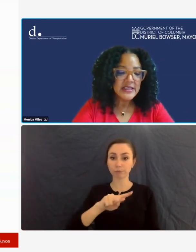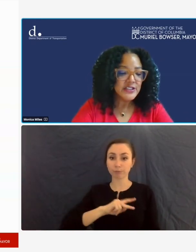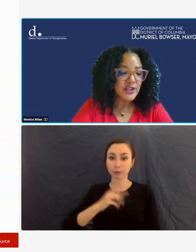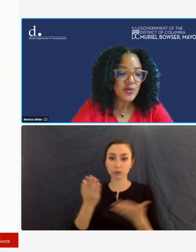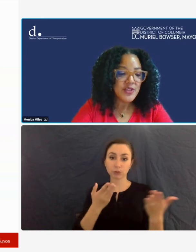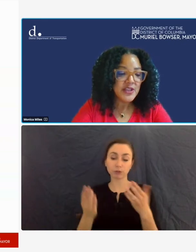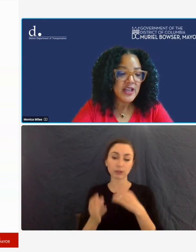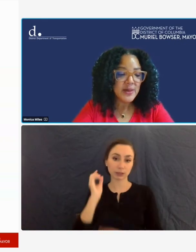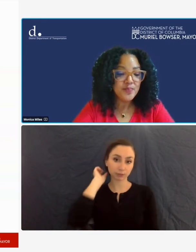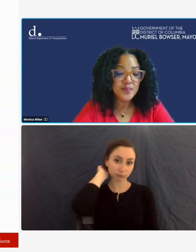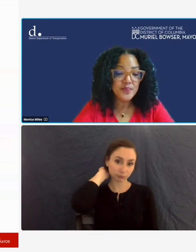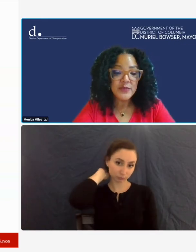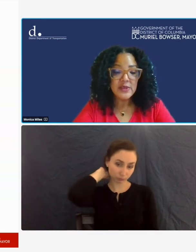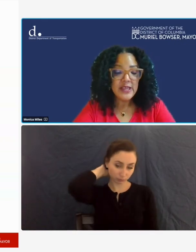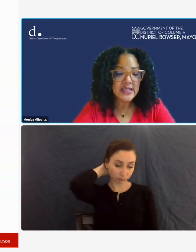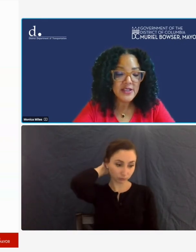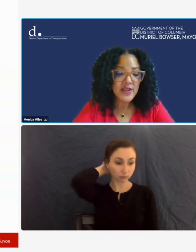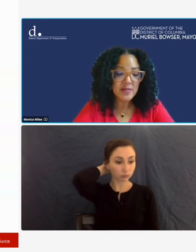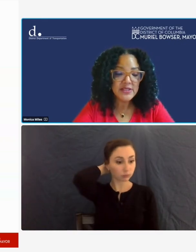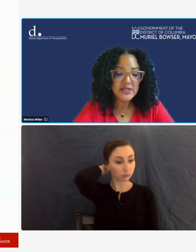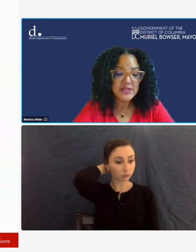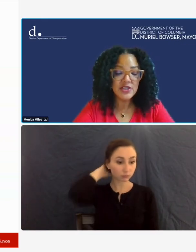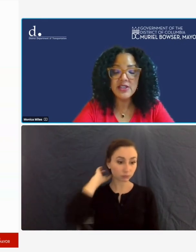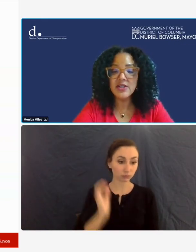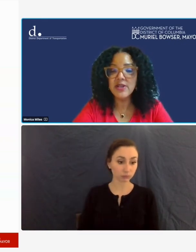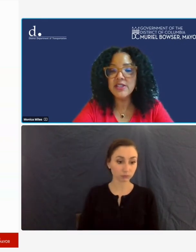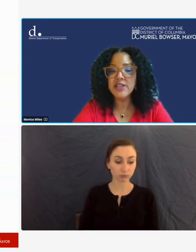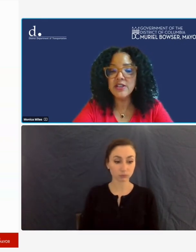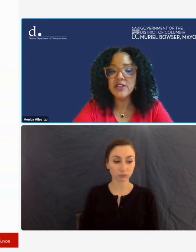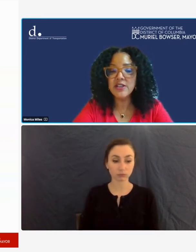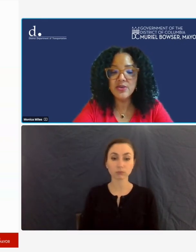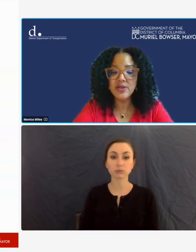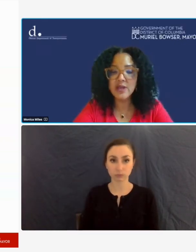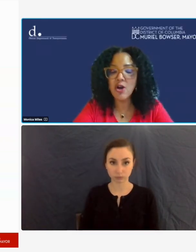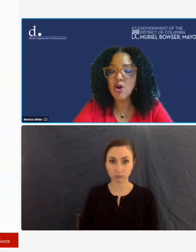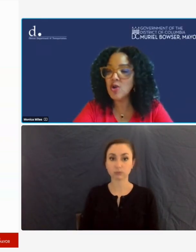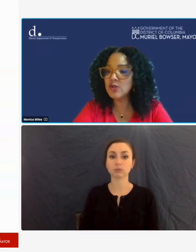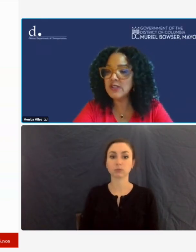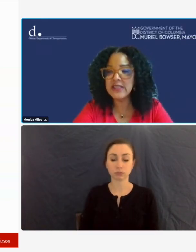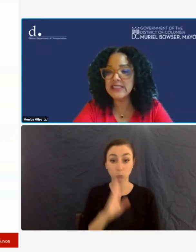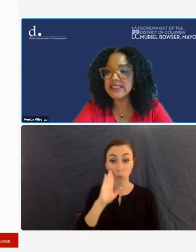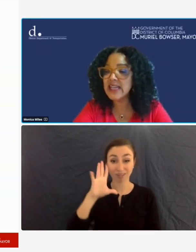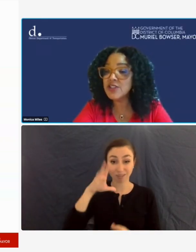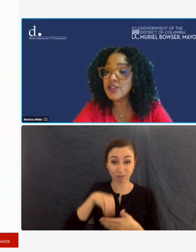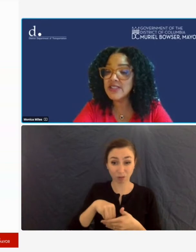so the um executive compensation is going to include a whole host of things it's not just the